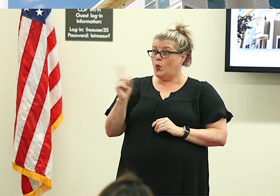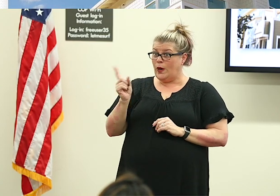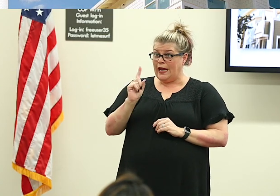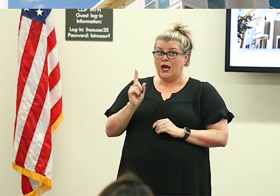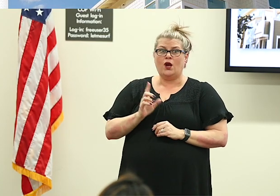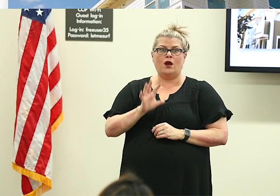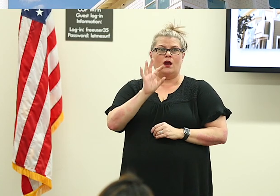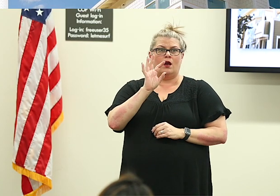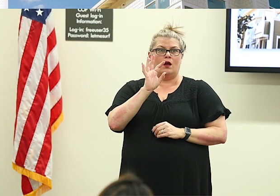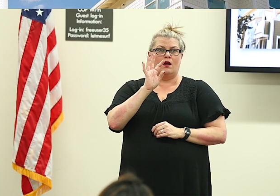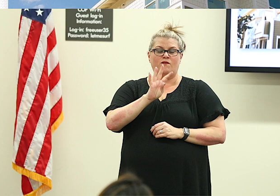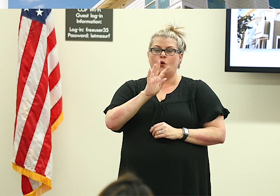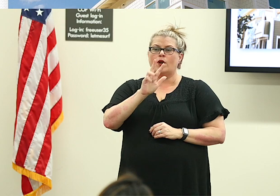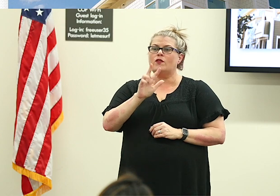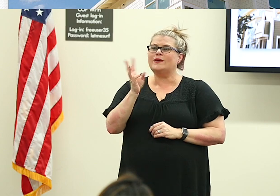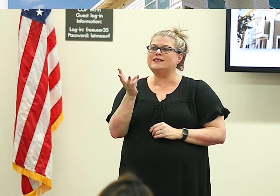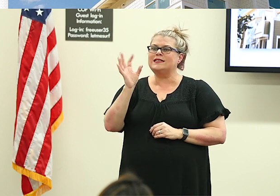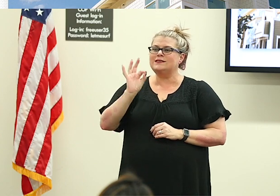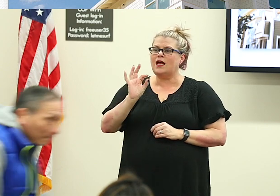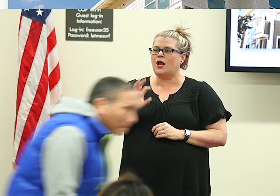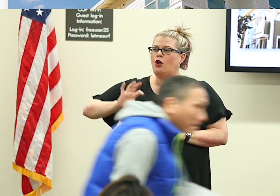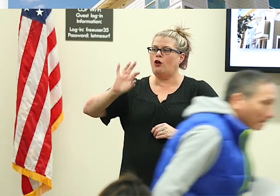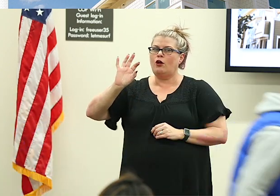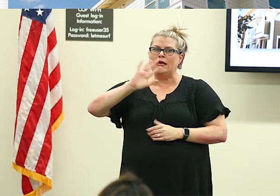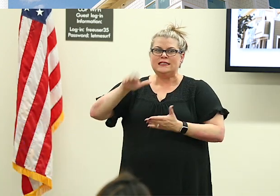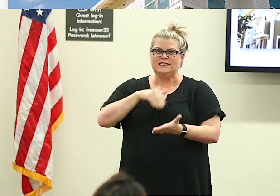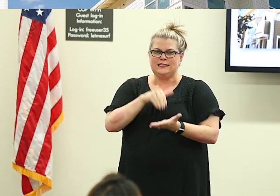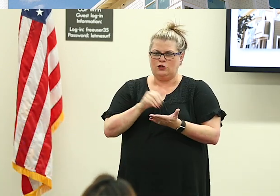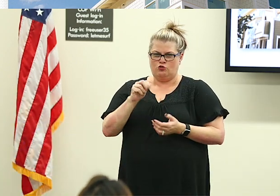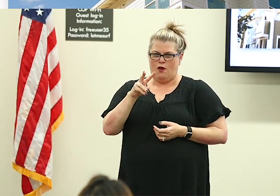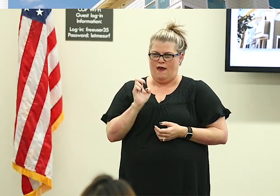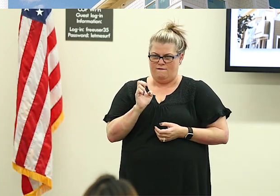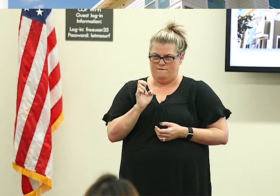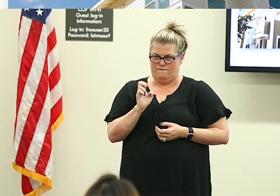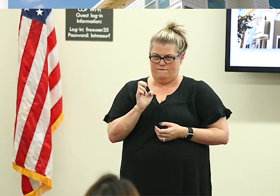4369 Central Avenue, in Fremont.